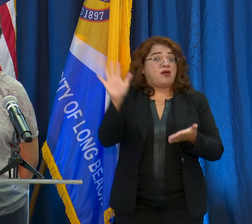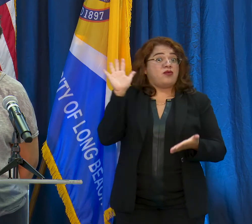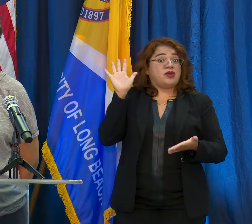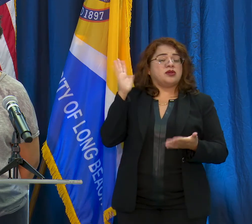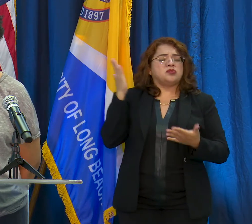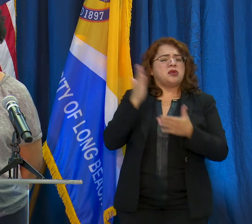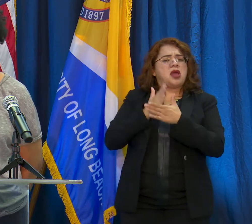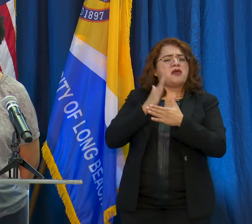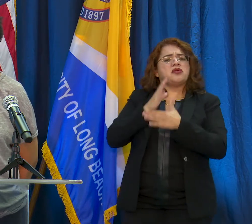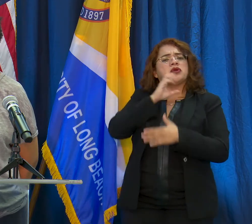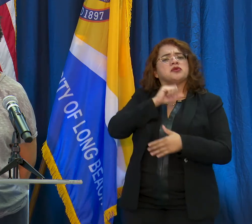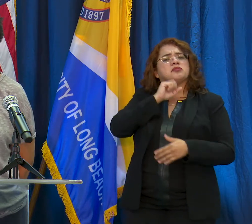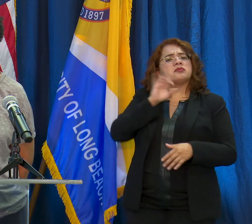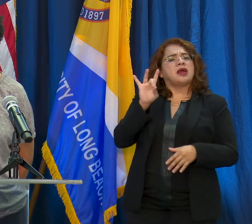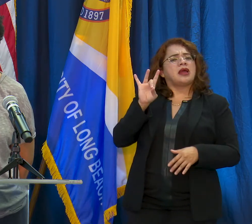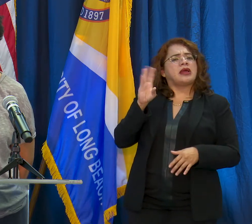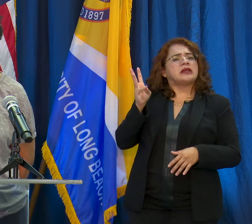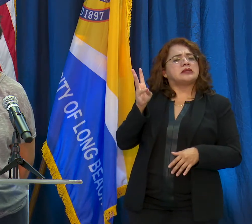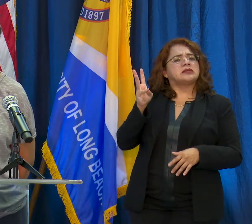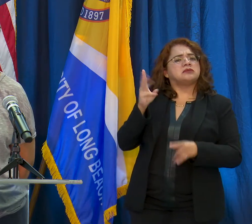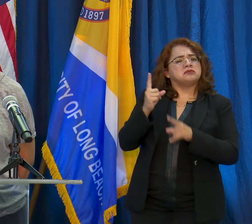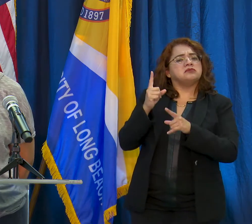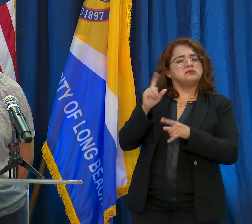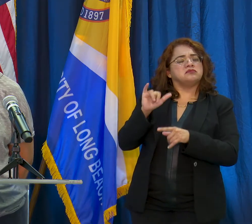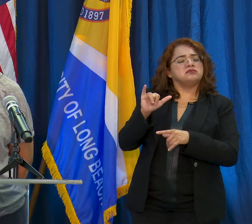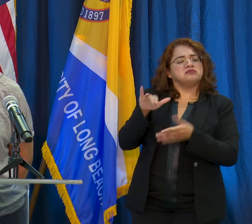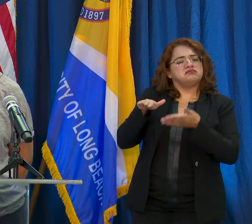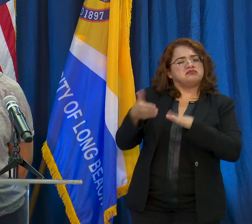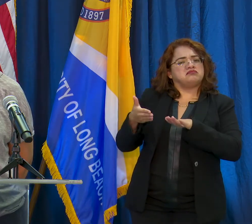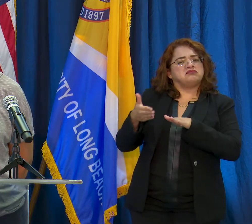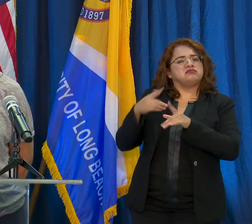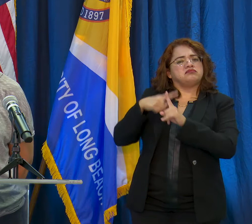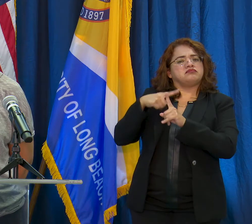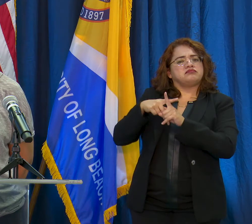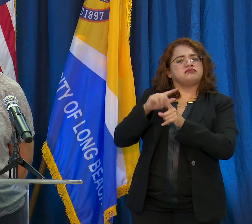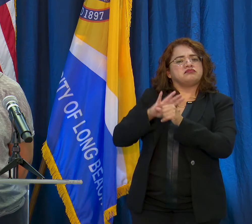of deaths in Long Beach was 86 years of age, this week of the median